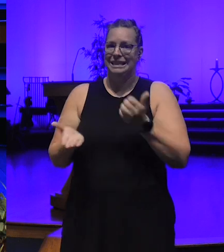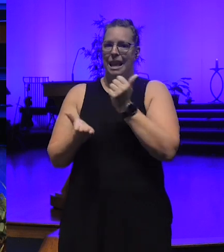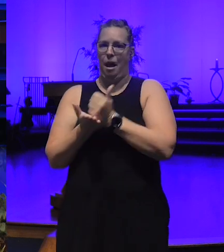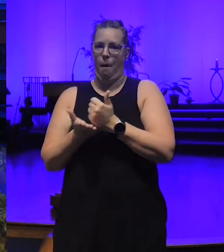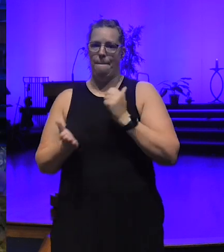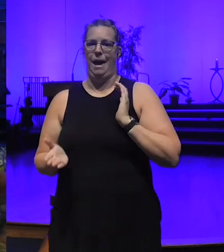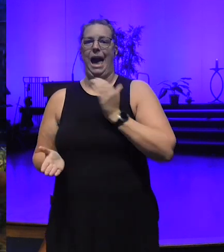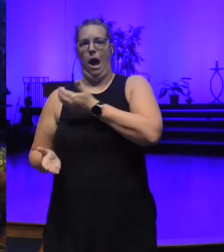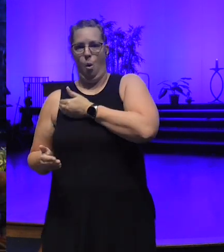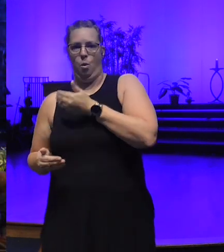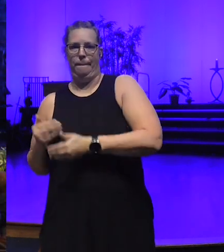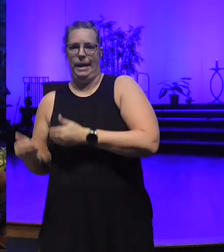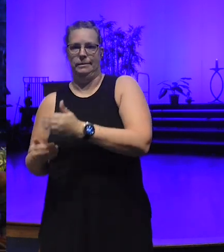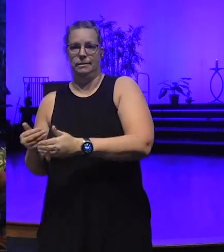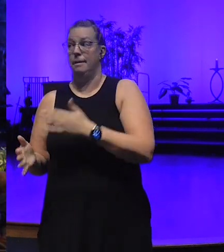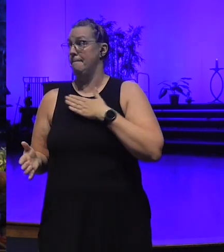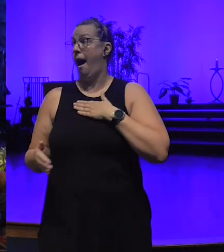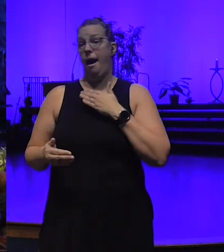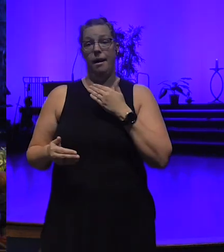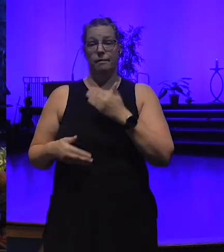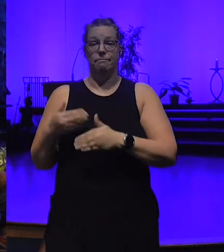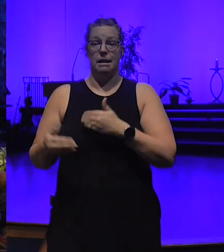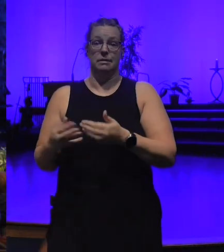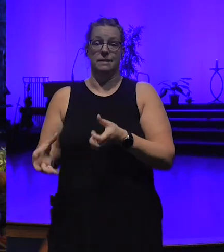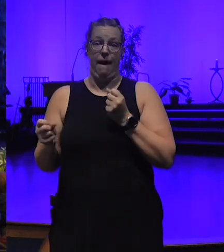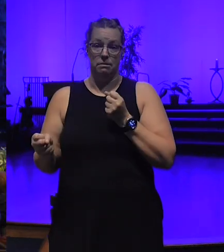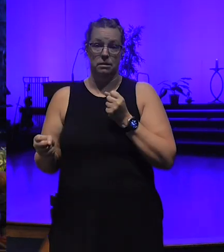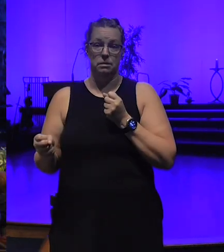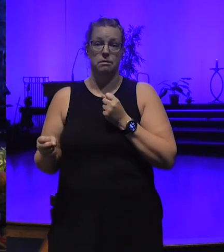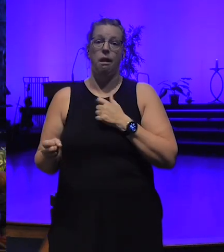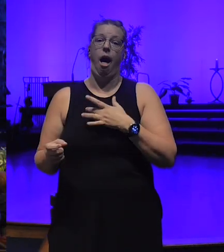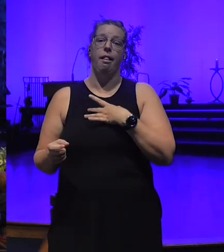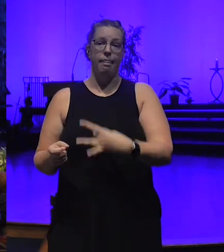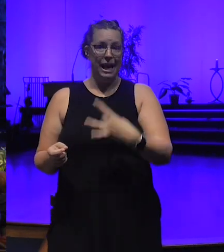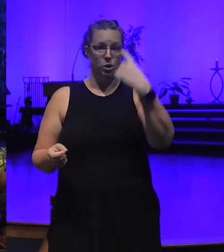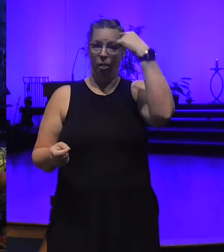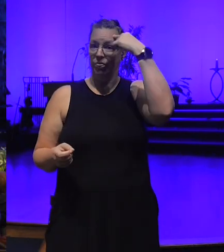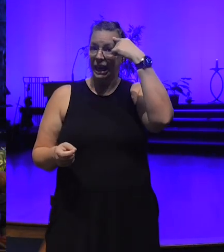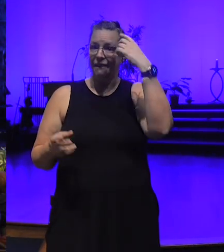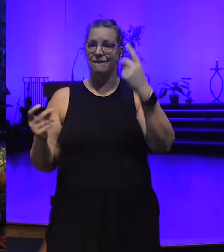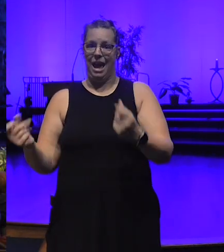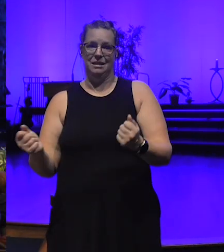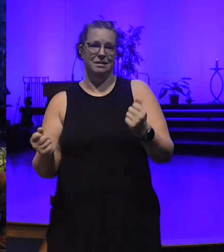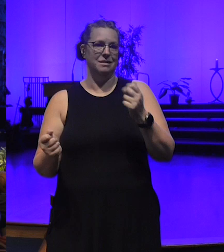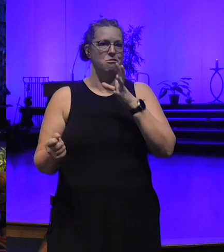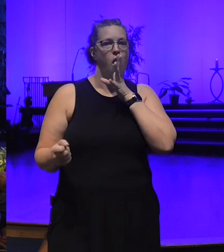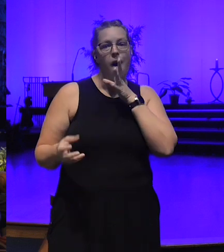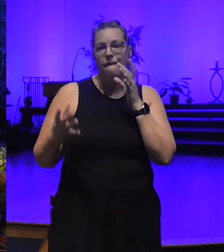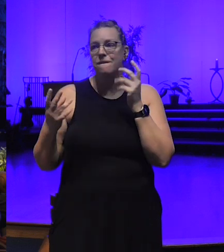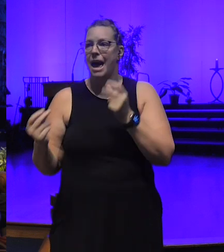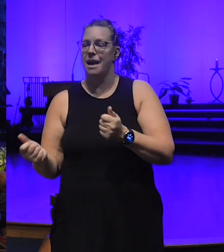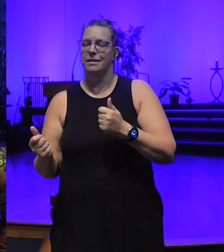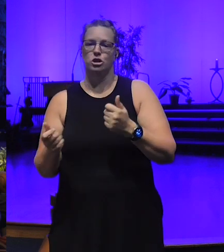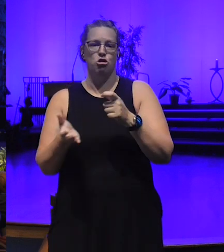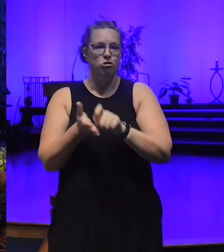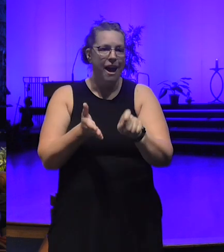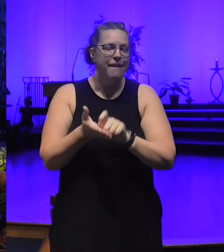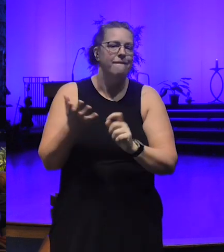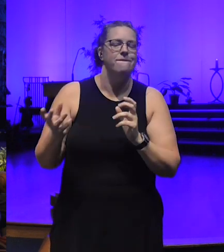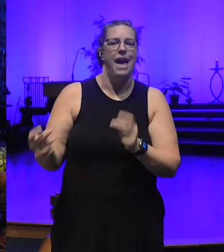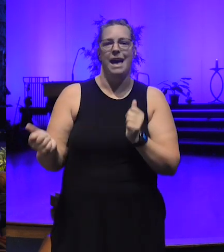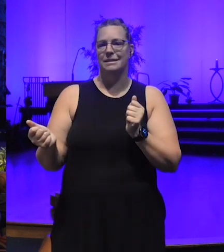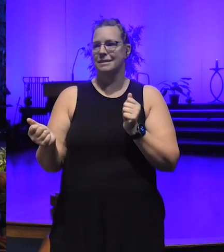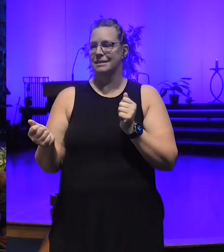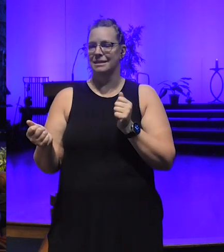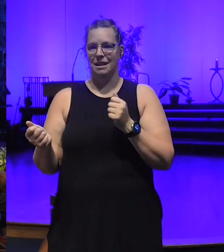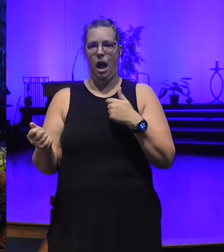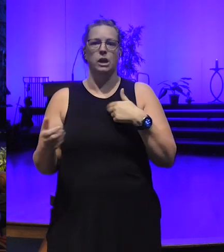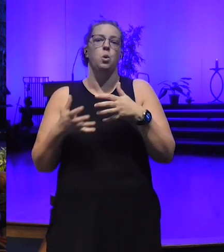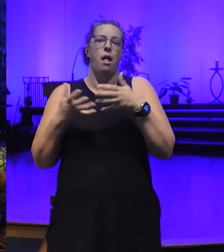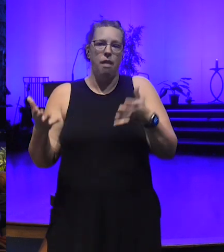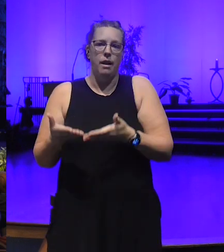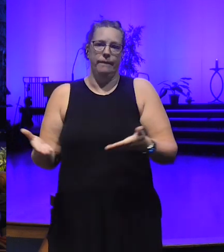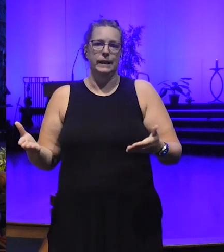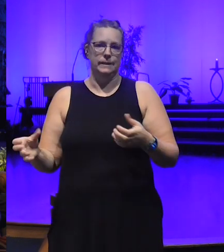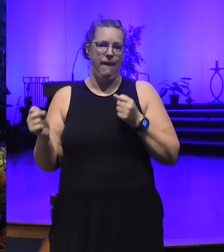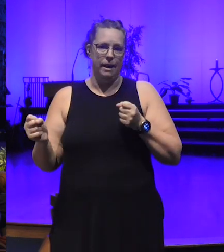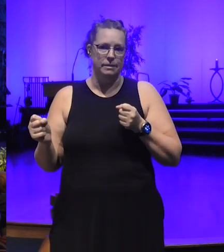pace is pretty fast I like to think fast talk fast write fast I do a lot of things fast and so the